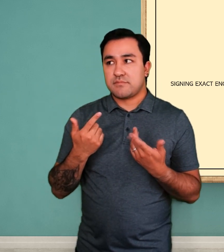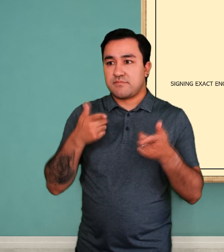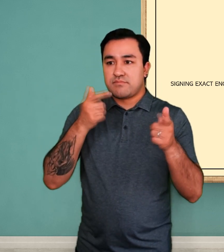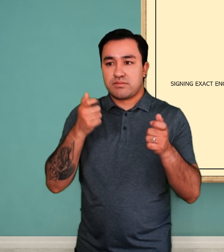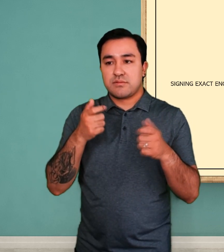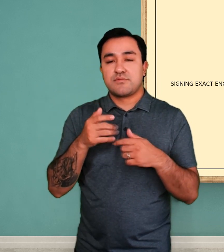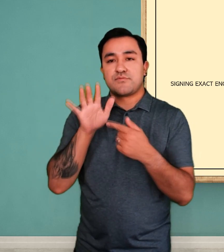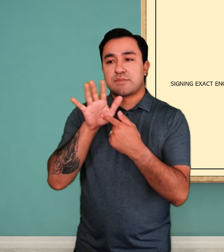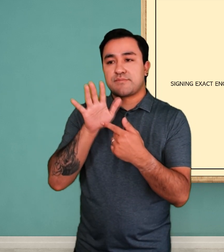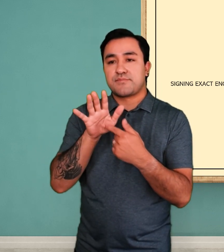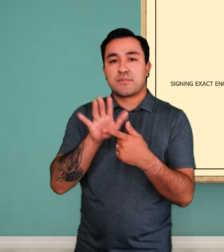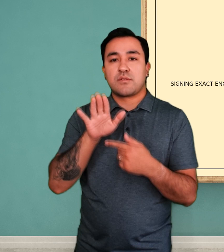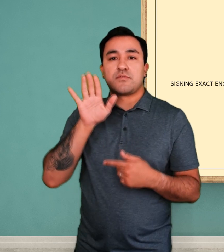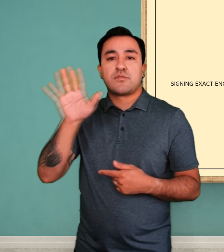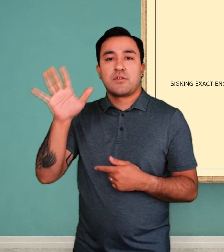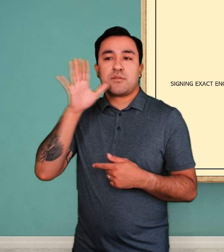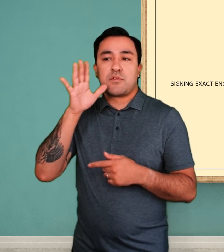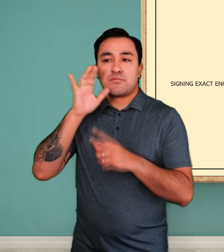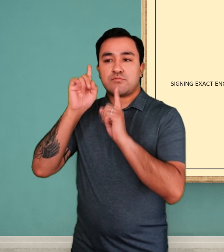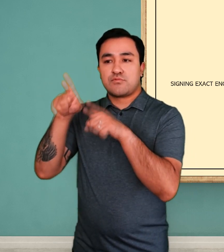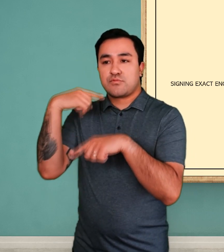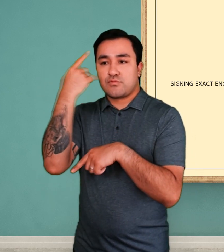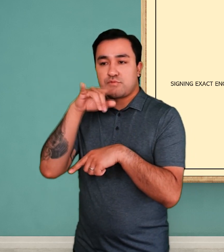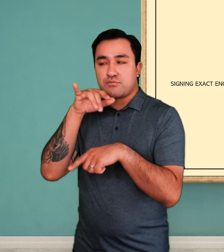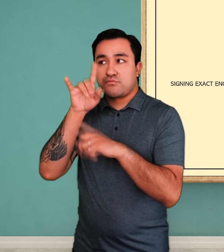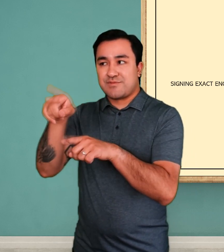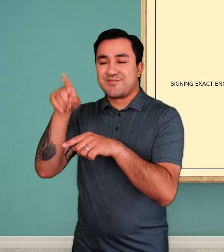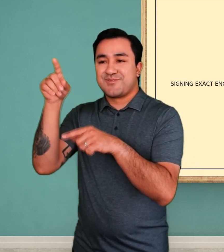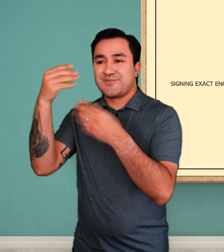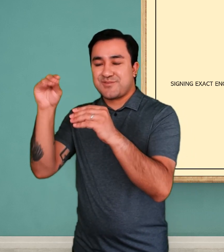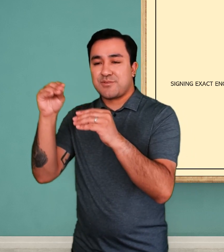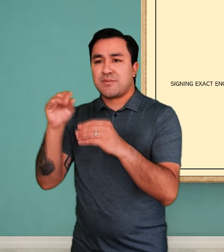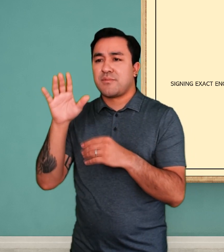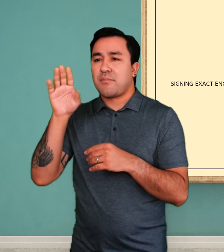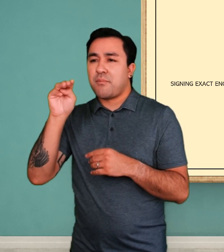Then mom went to the store the word mom could easily look like Then Bob went to the store.